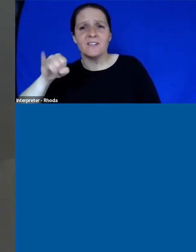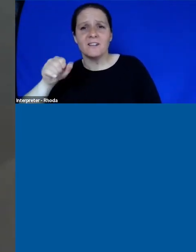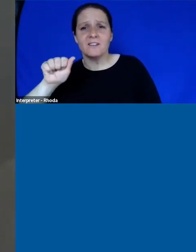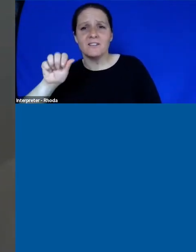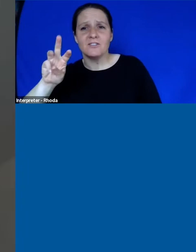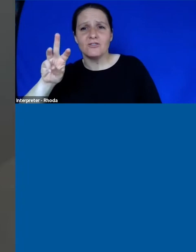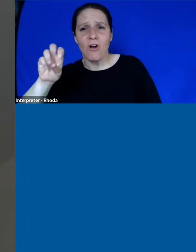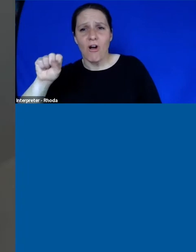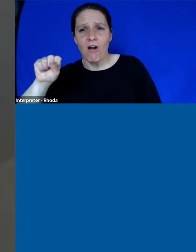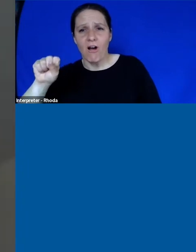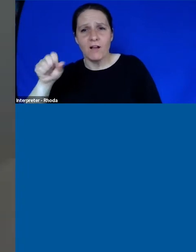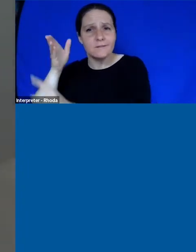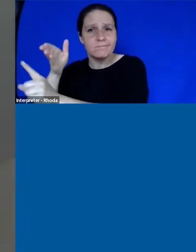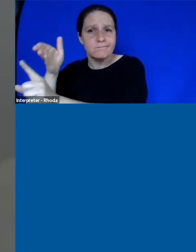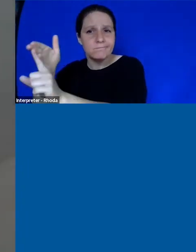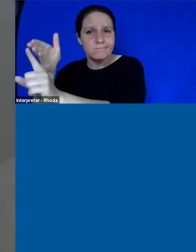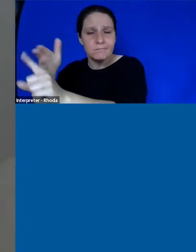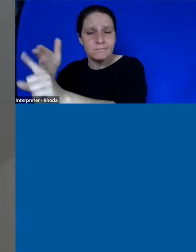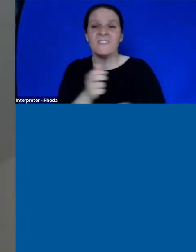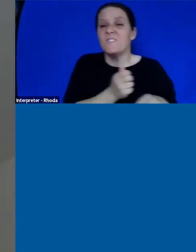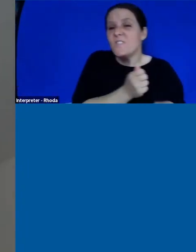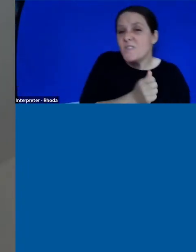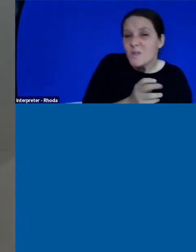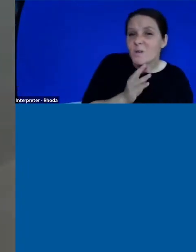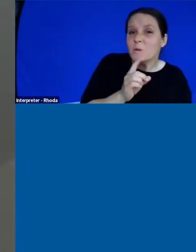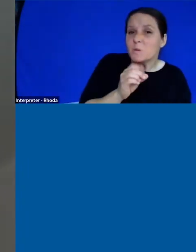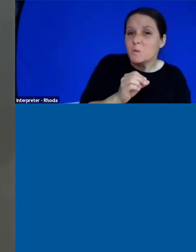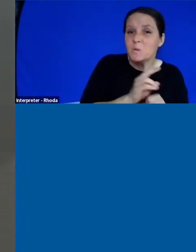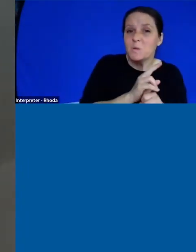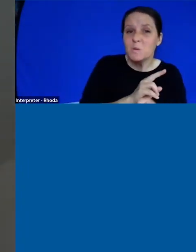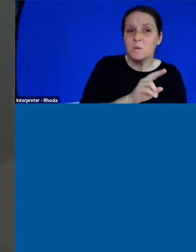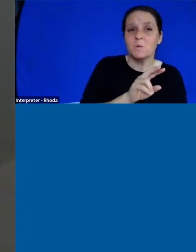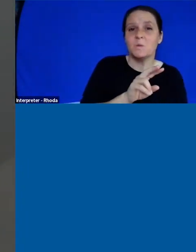There are a small minority of people who do use VoiceOver on a Mac desktop.